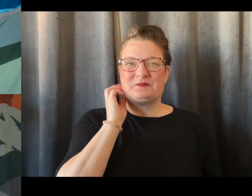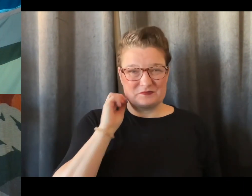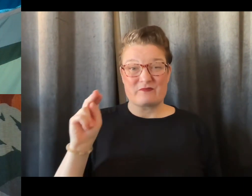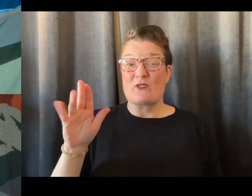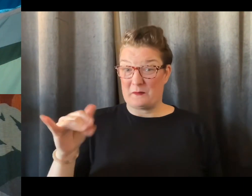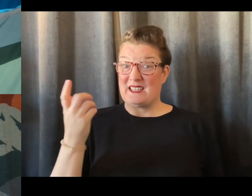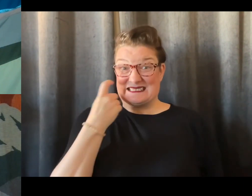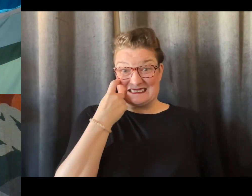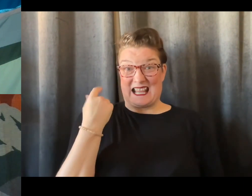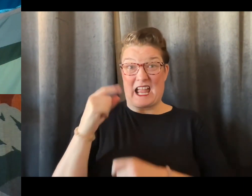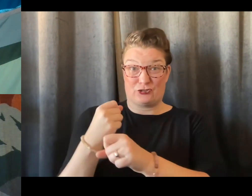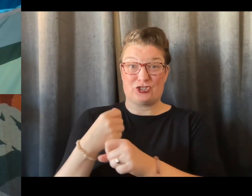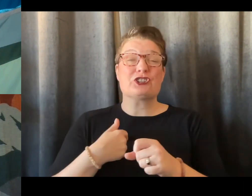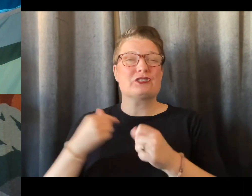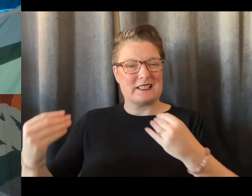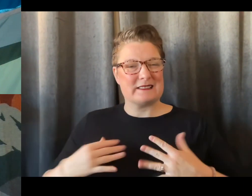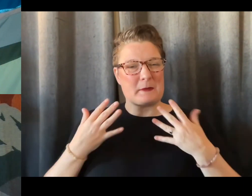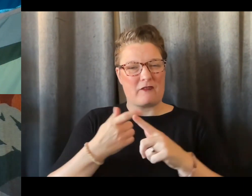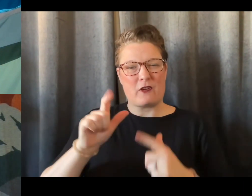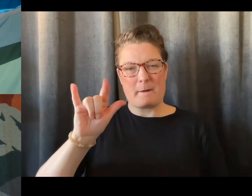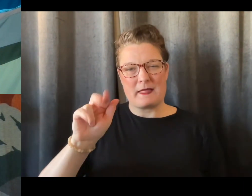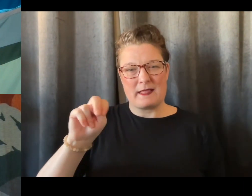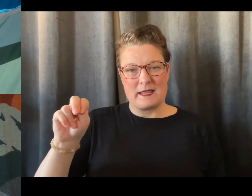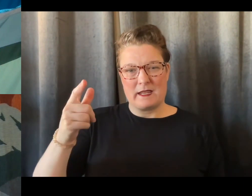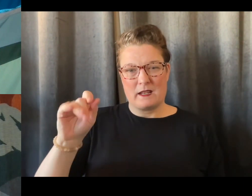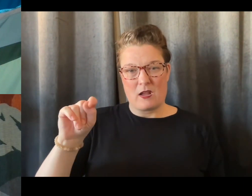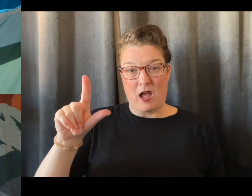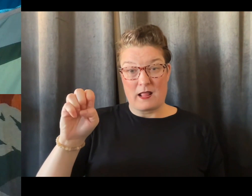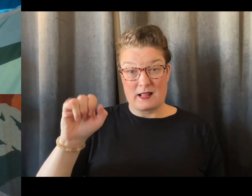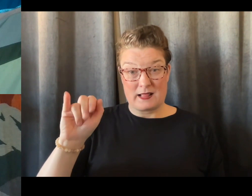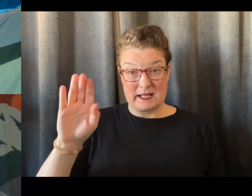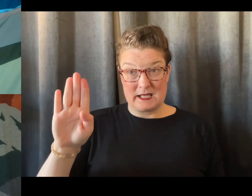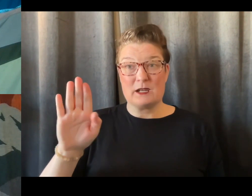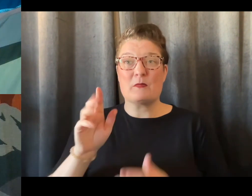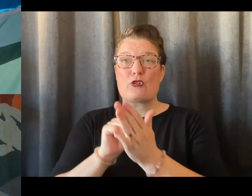Gottlieb, Rabbi Lynn's, um, Al Chet that she wrote which is an accounting